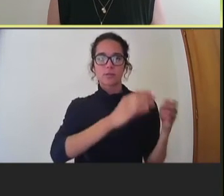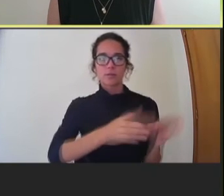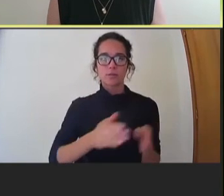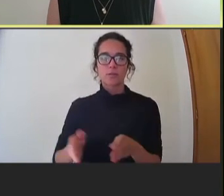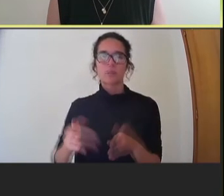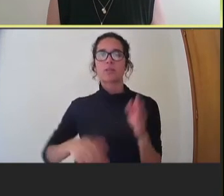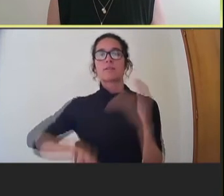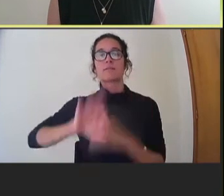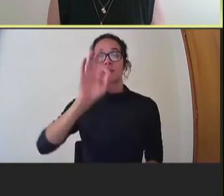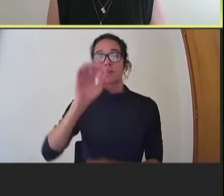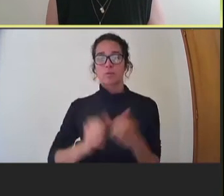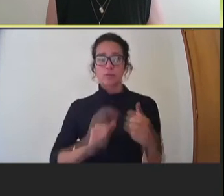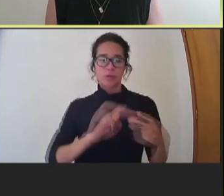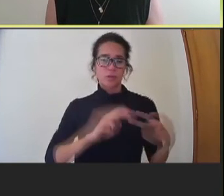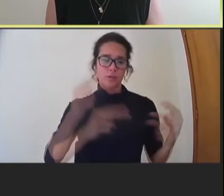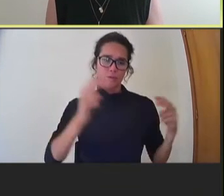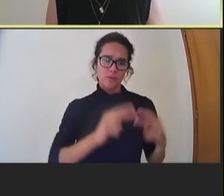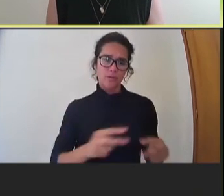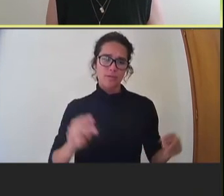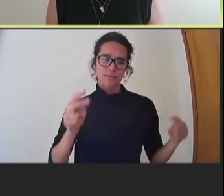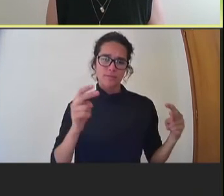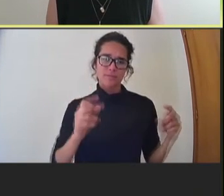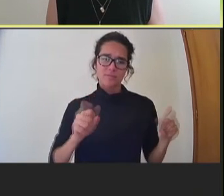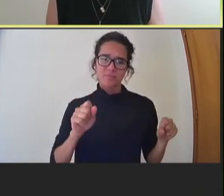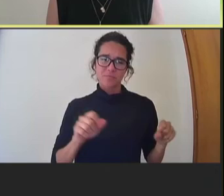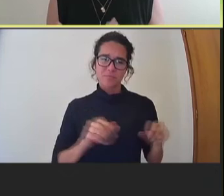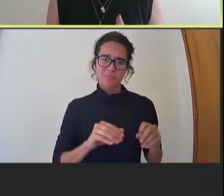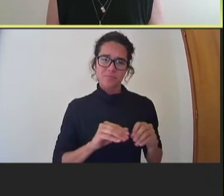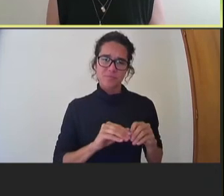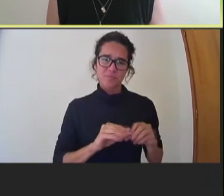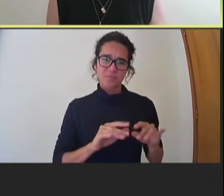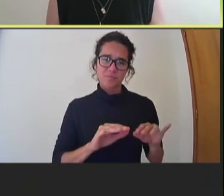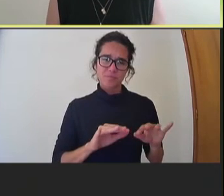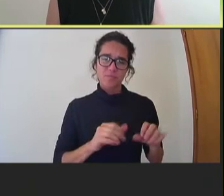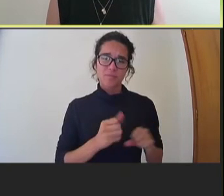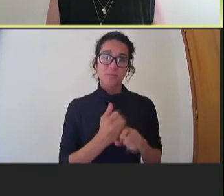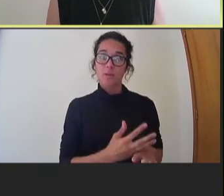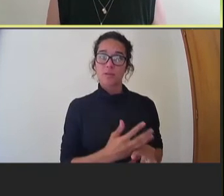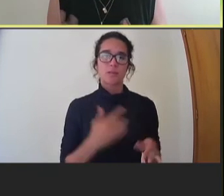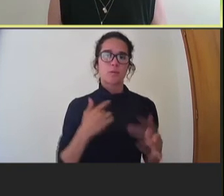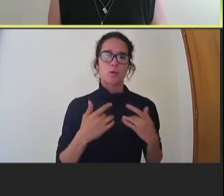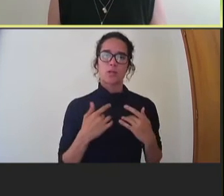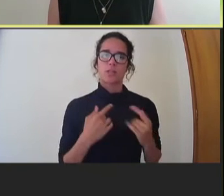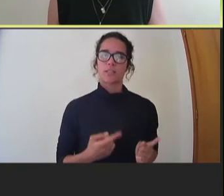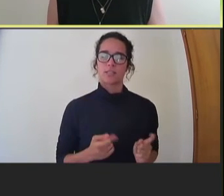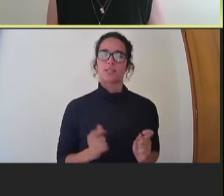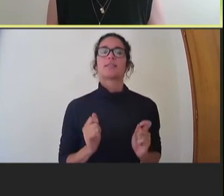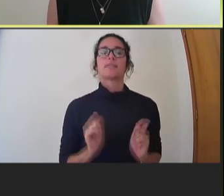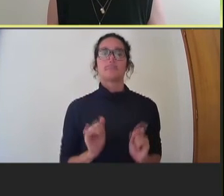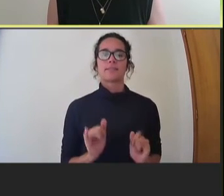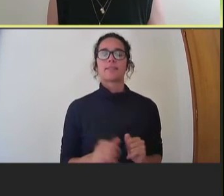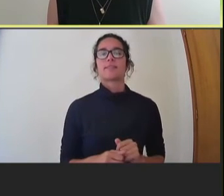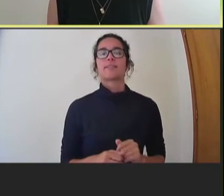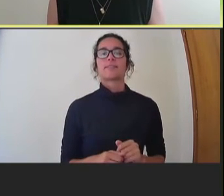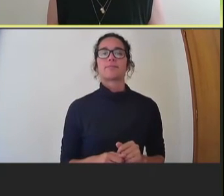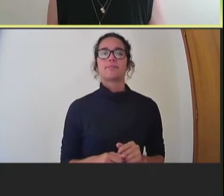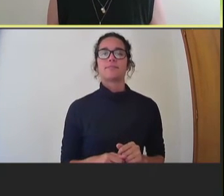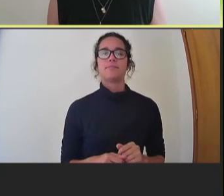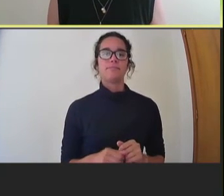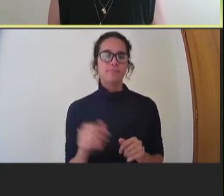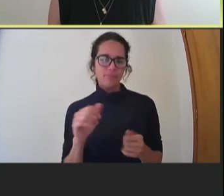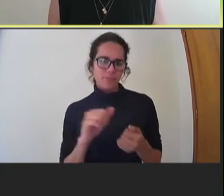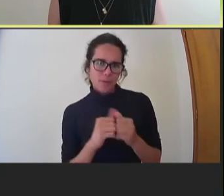strains are causing them most, most worry, and where they want to be prepared. It's also